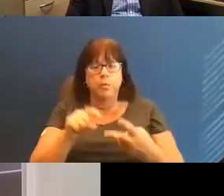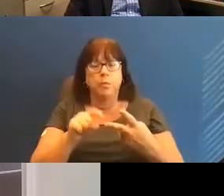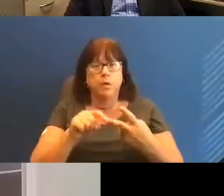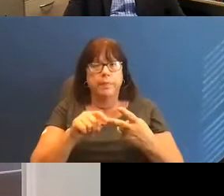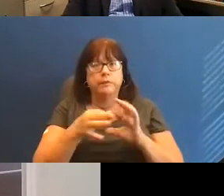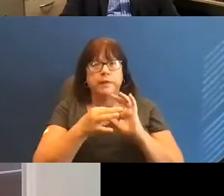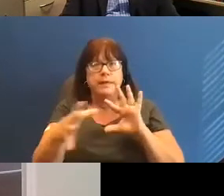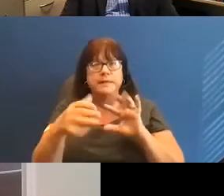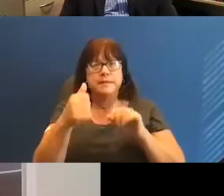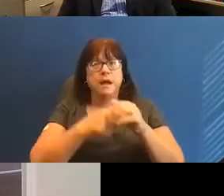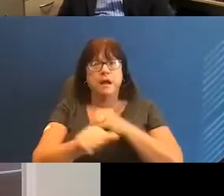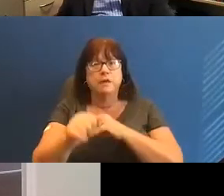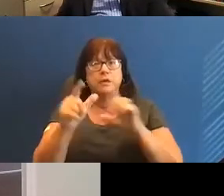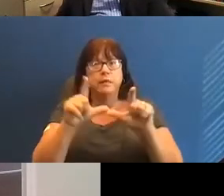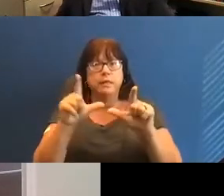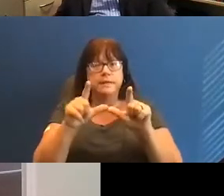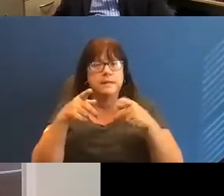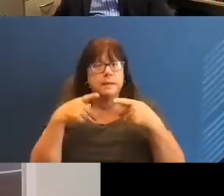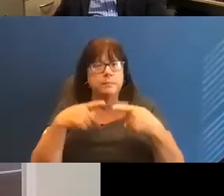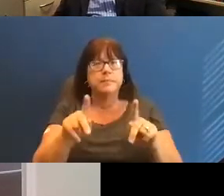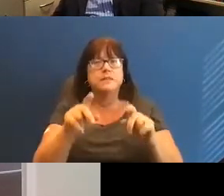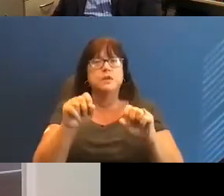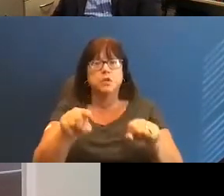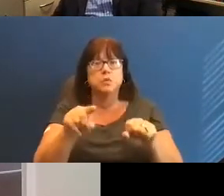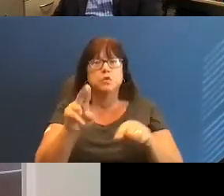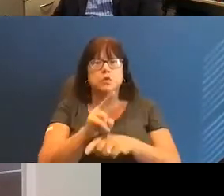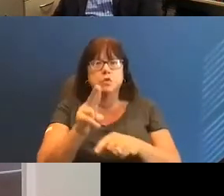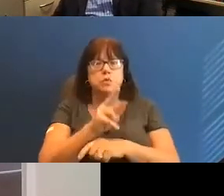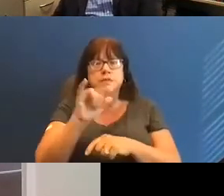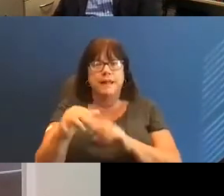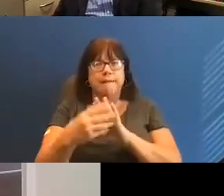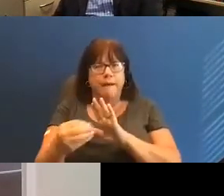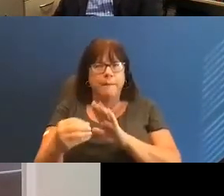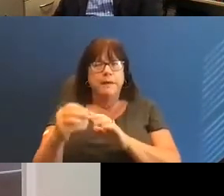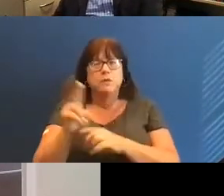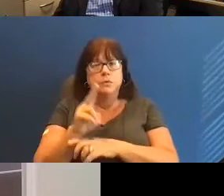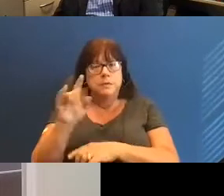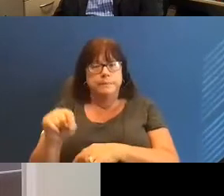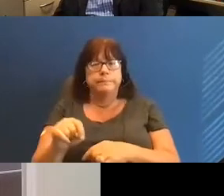free use and repurposing by others. And the second part is to emphasize that OER are not just open